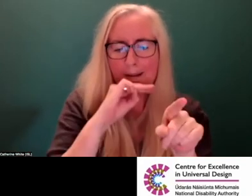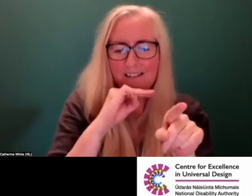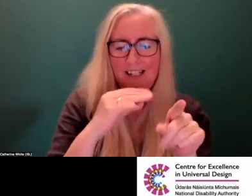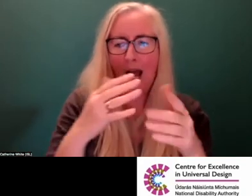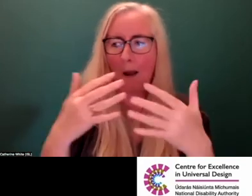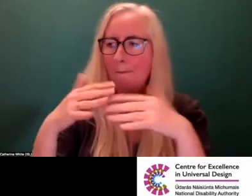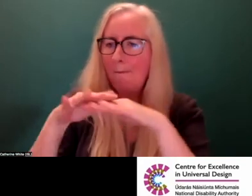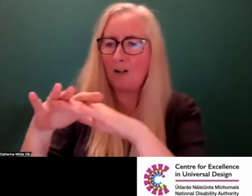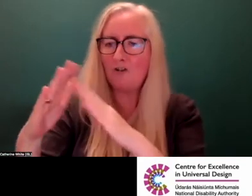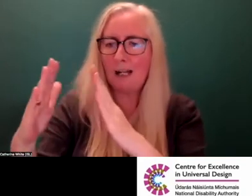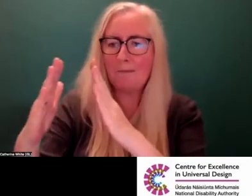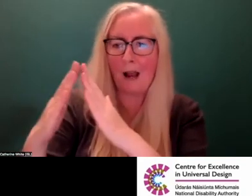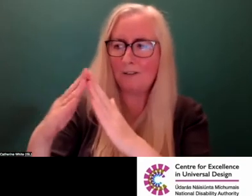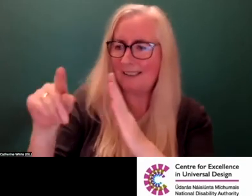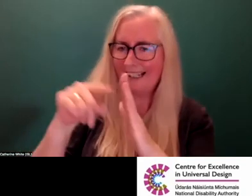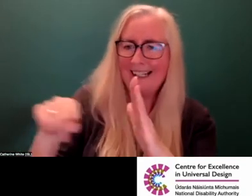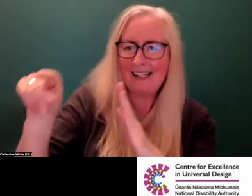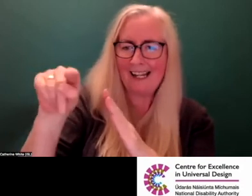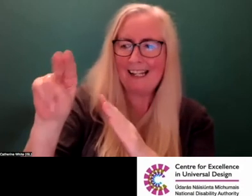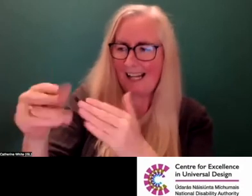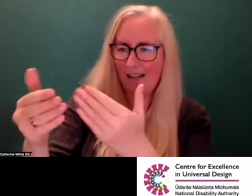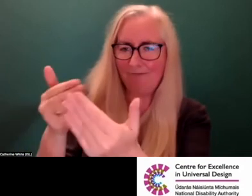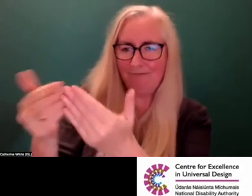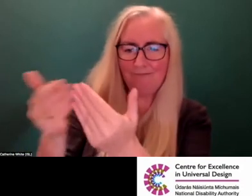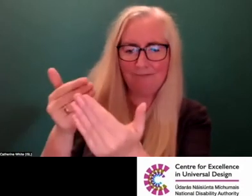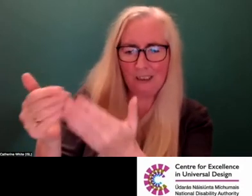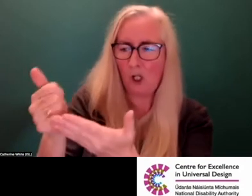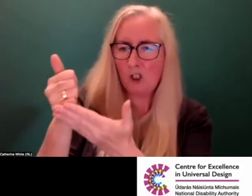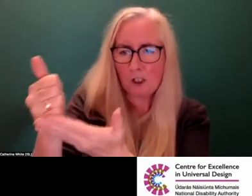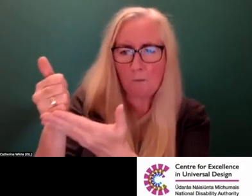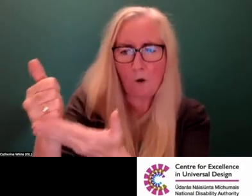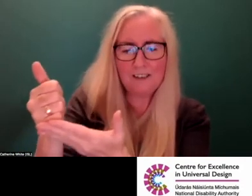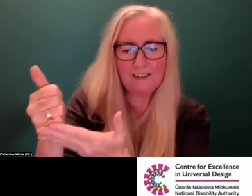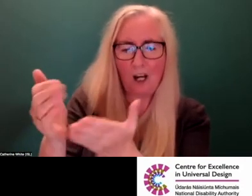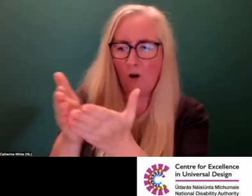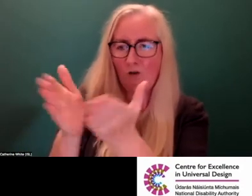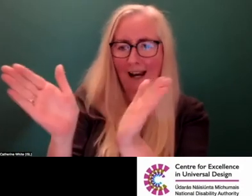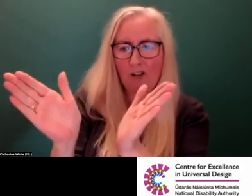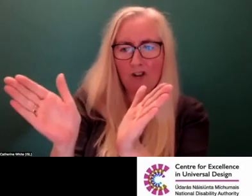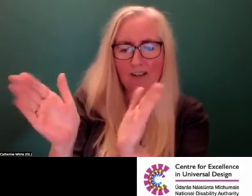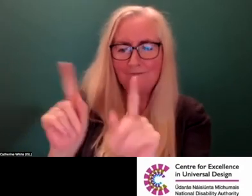would allow our mainstream housing to be able to address and support ranges of